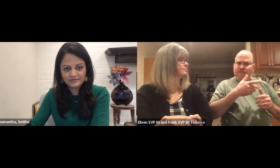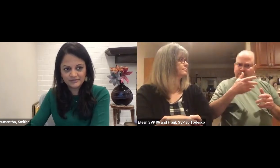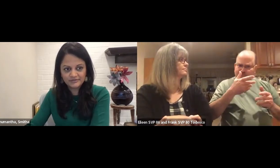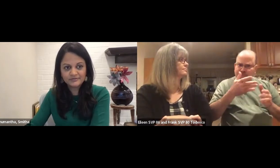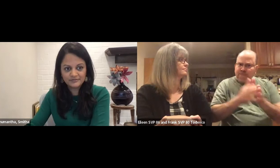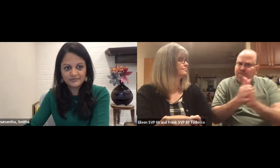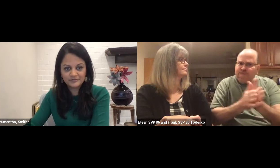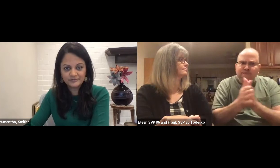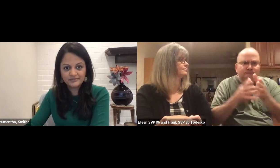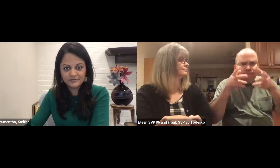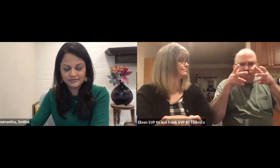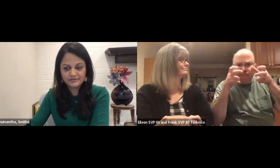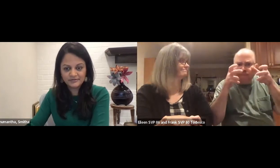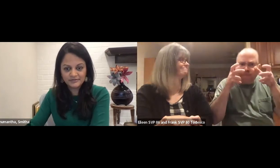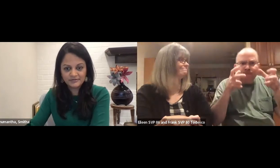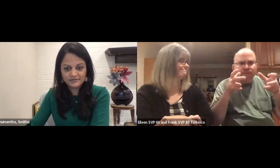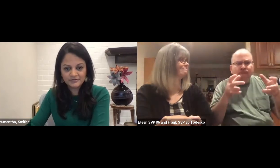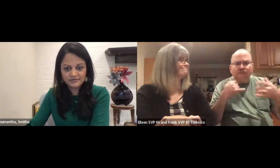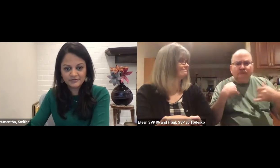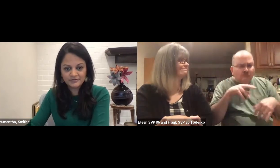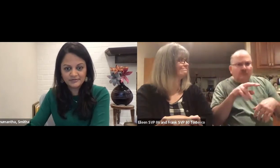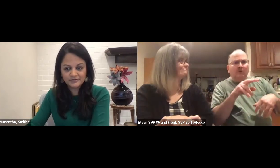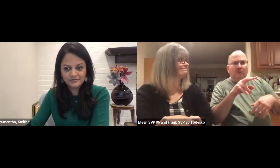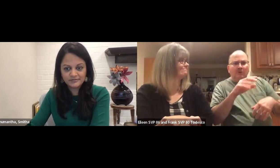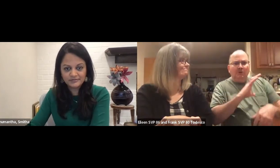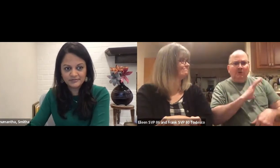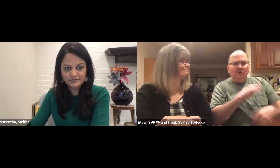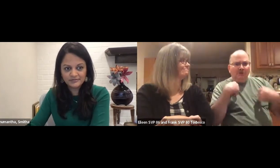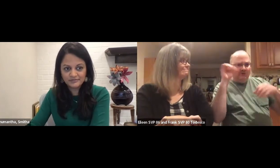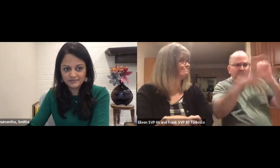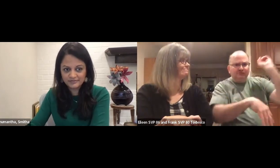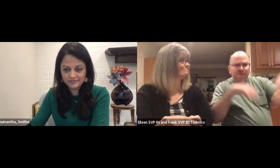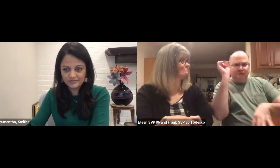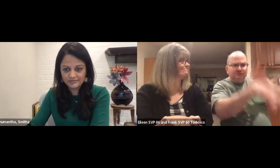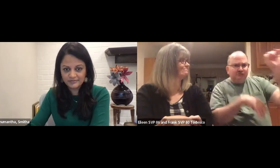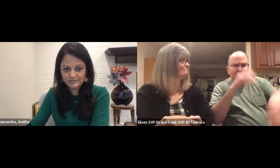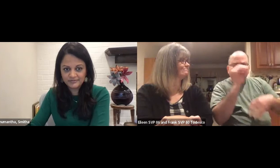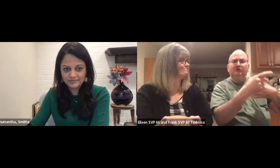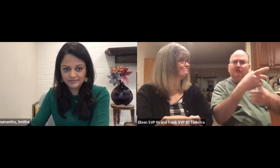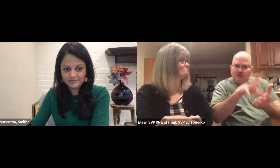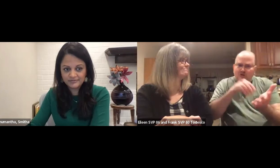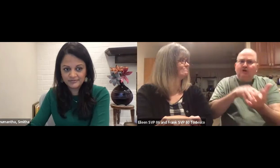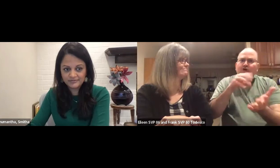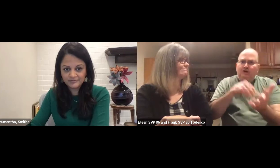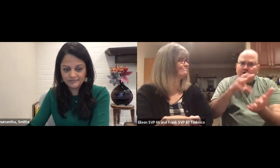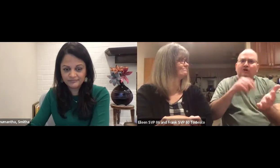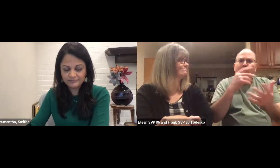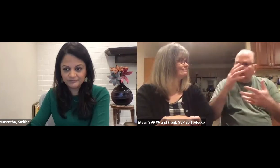It was a young girl that first came. She was really motivated. She really listened to what we needed, and, you know, we threw a lot at her,